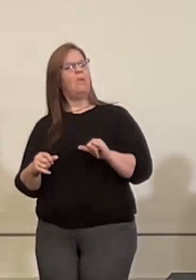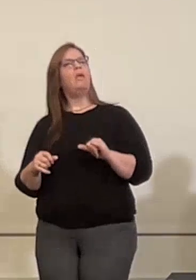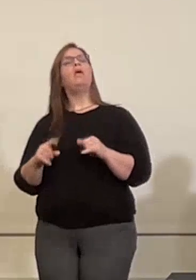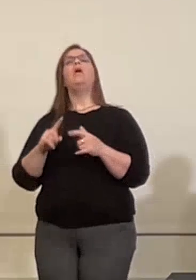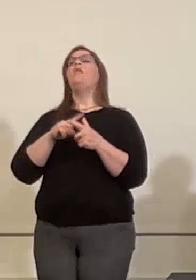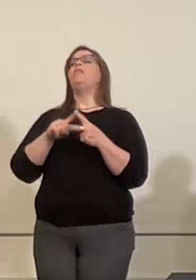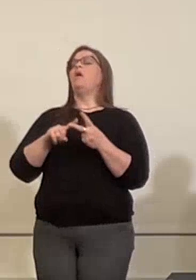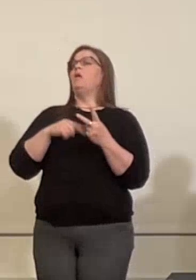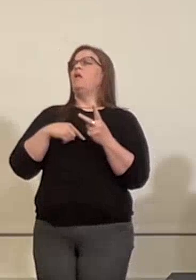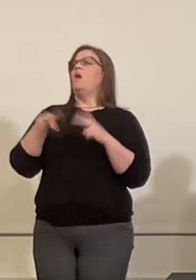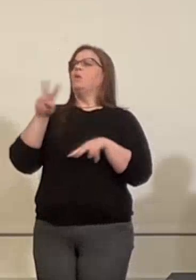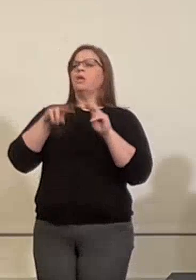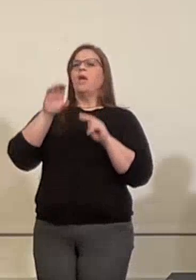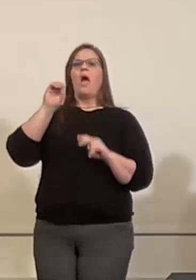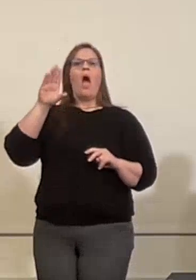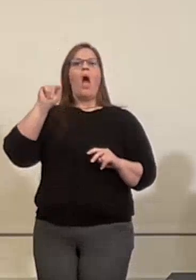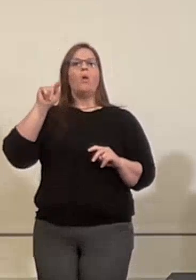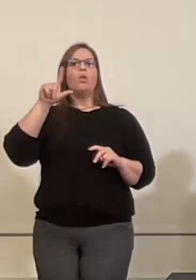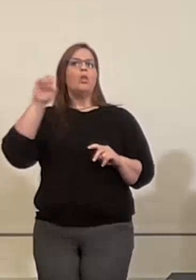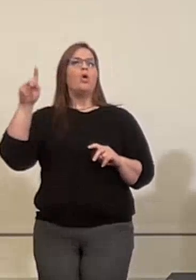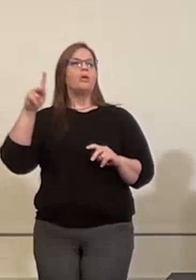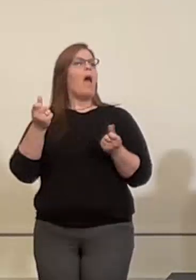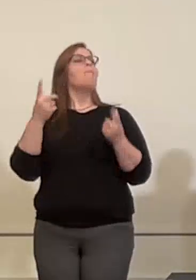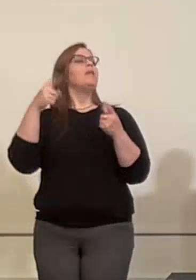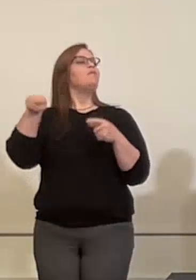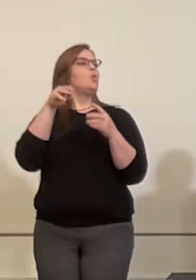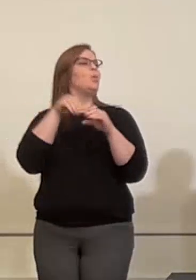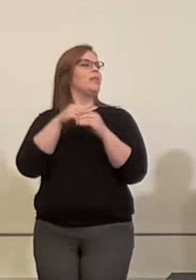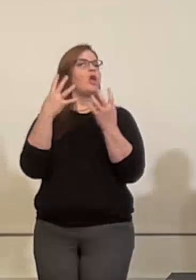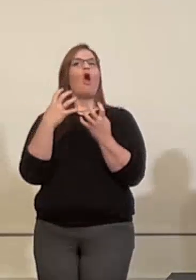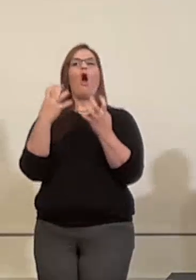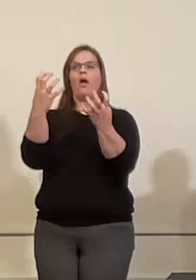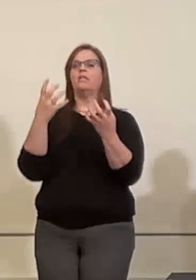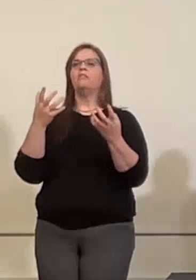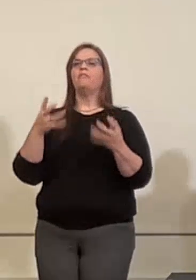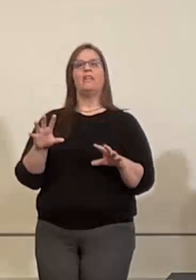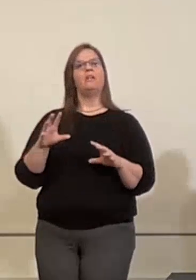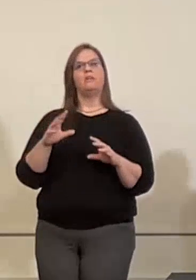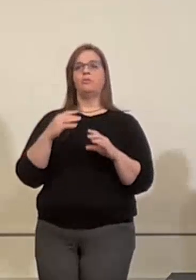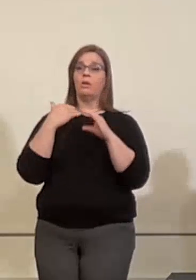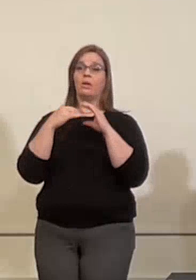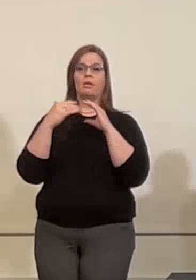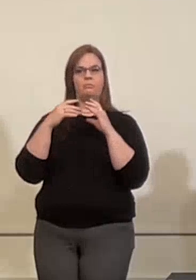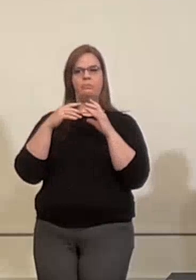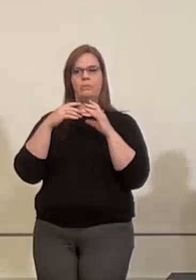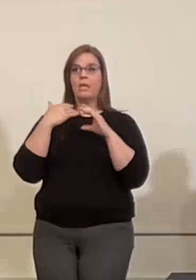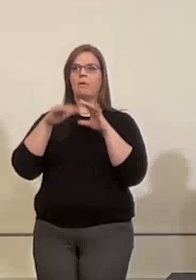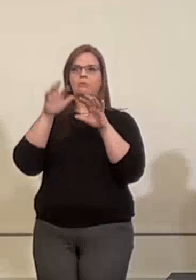Cause like how many of you in the audience do hundreds of emails a week.